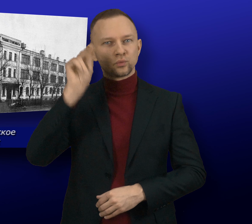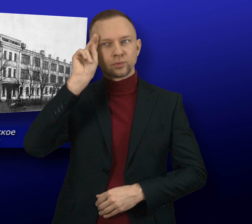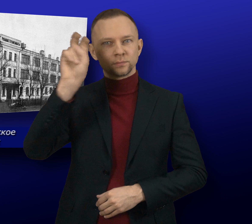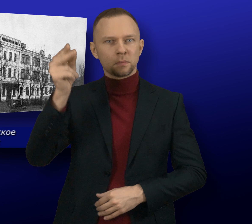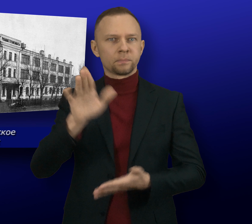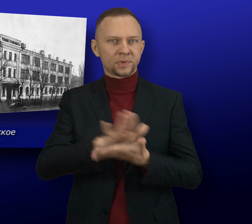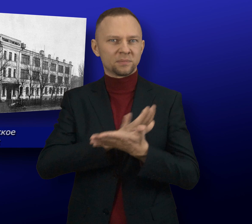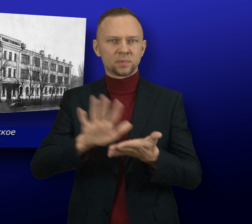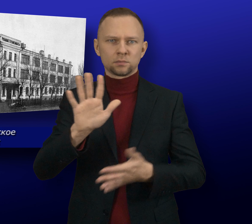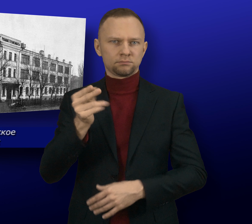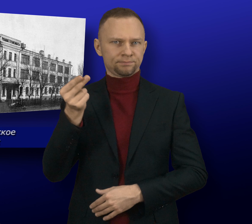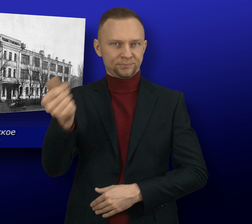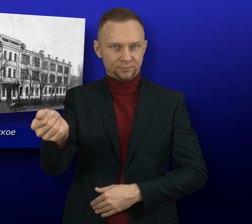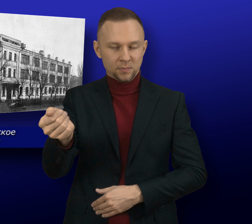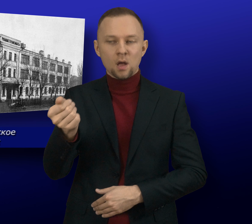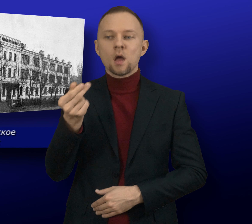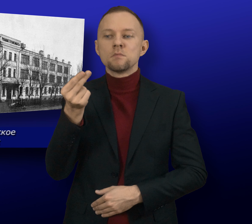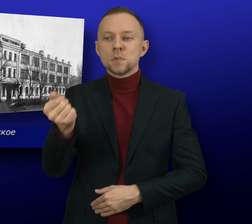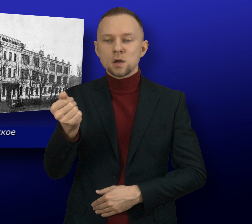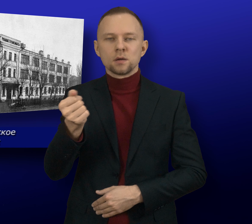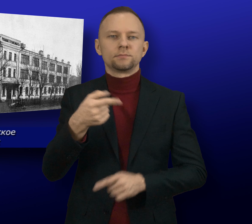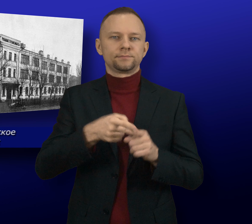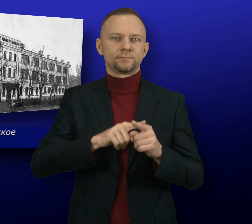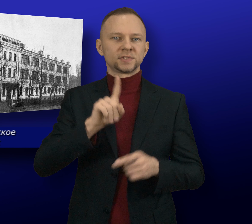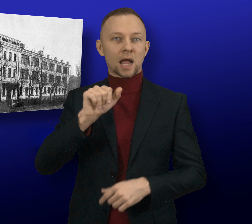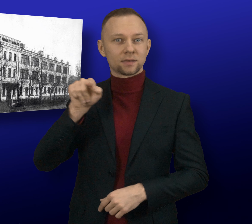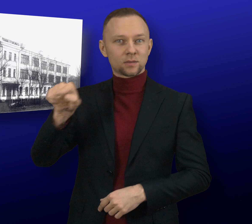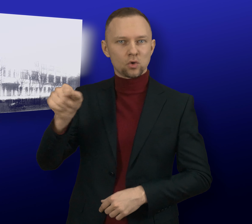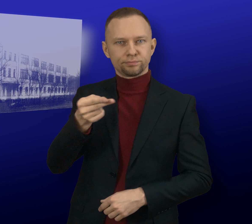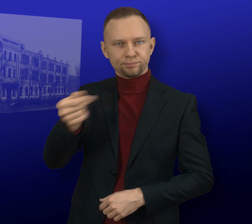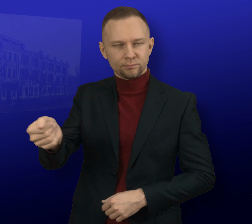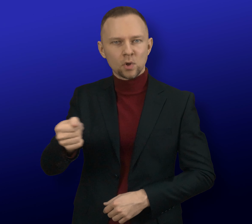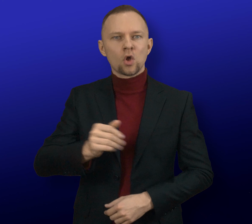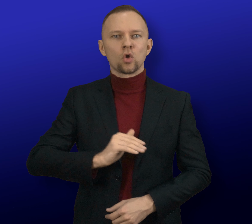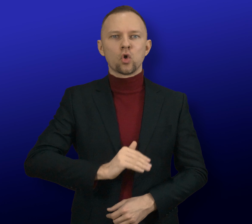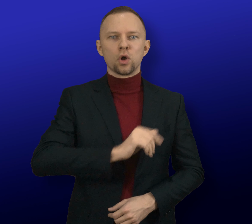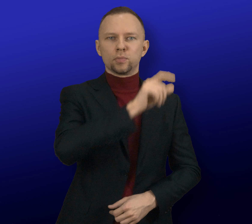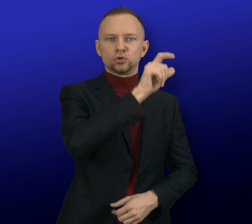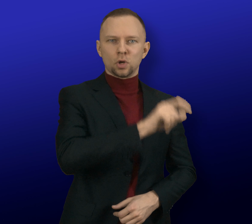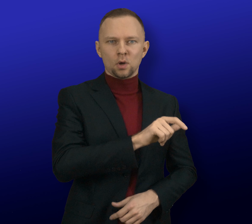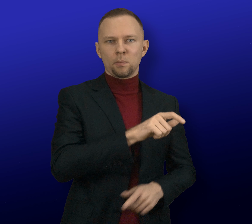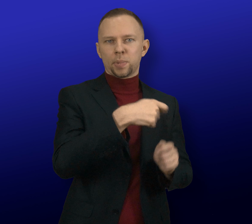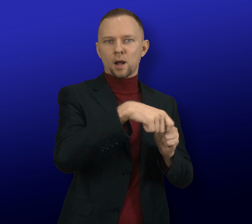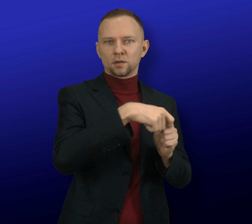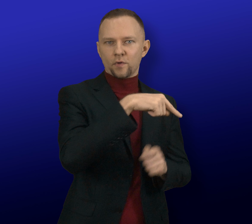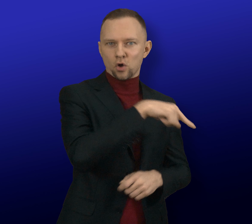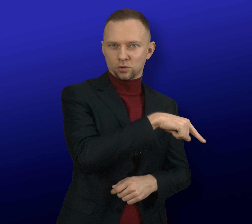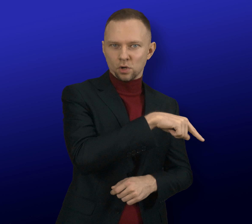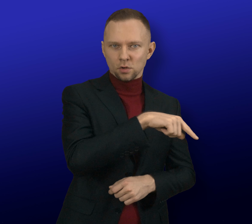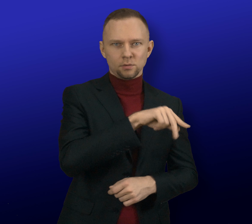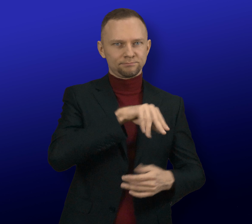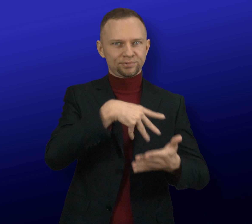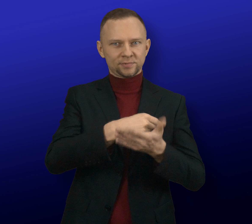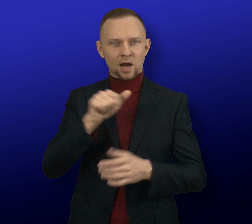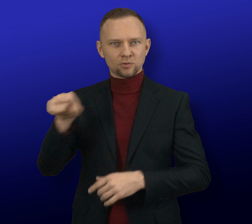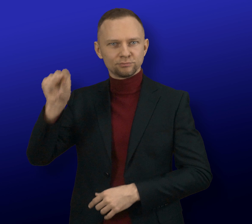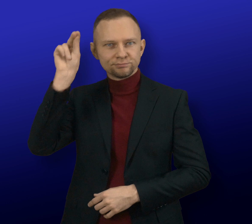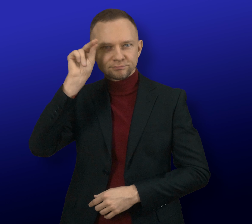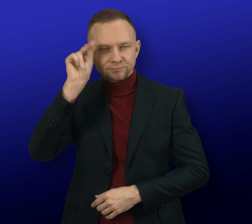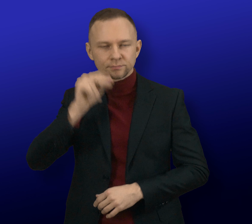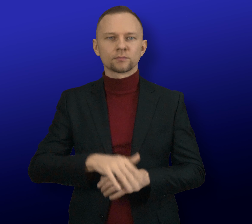At first, a merchant-philanthropist paid for her studies,